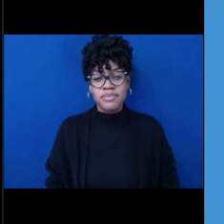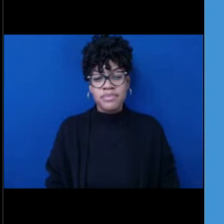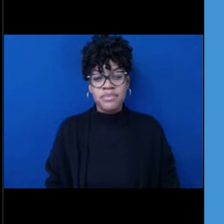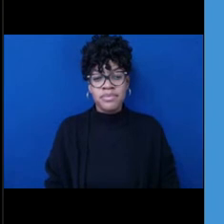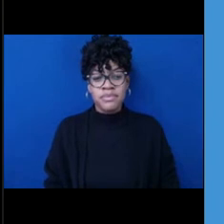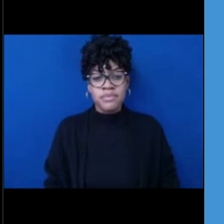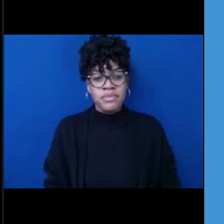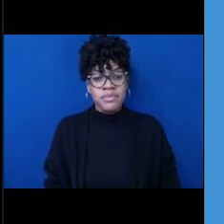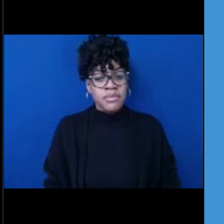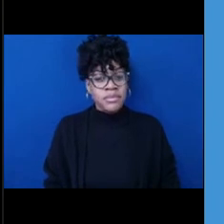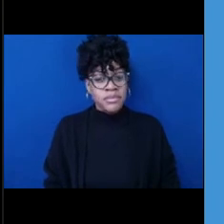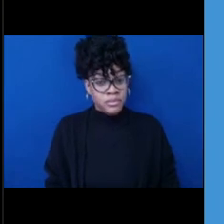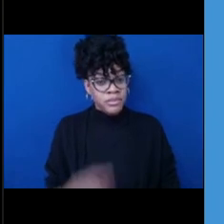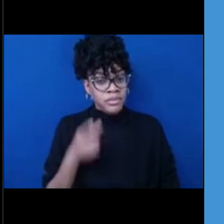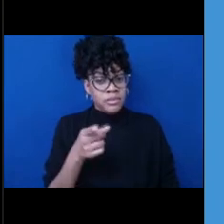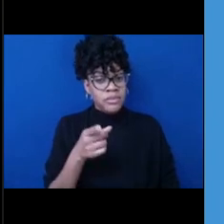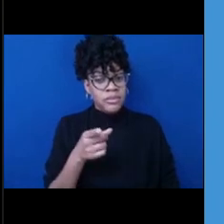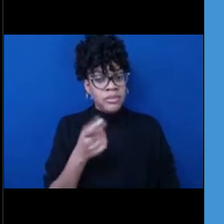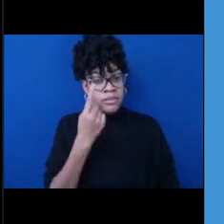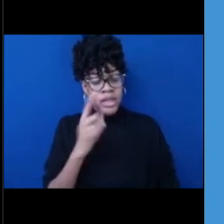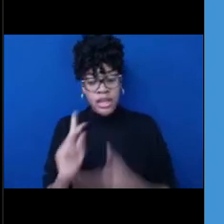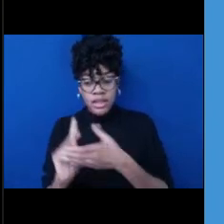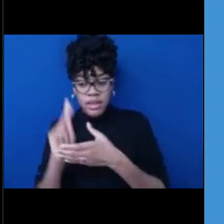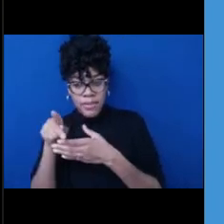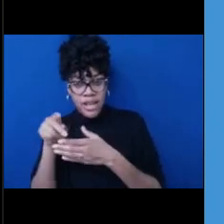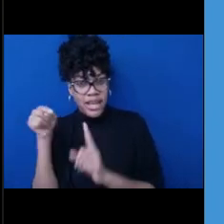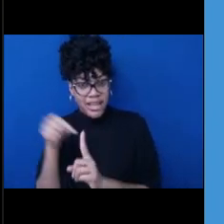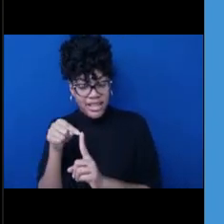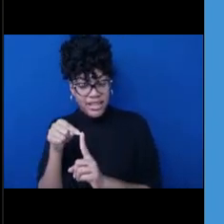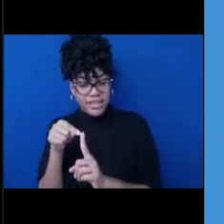Because the zooxanthellae, just like a tree or other plant,